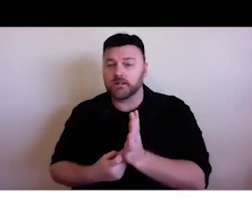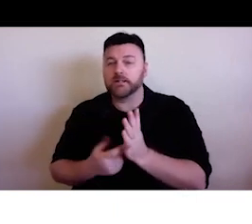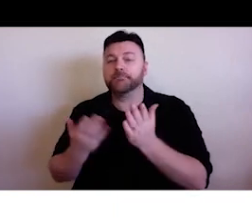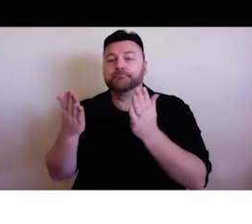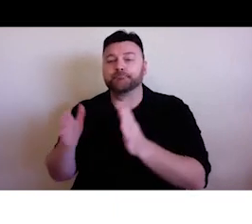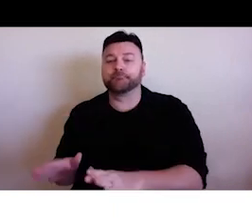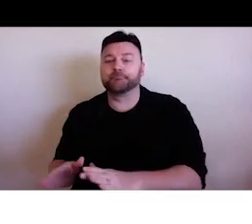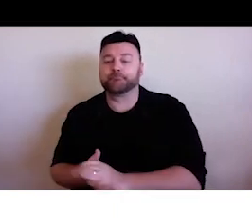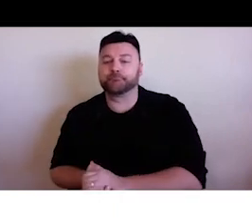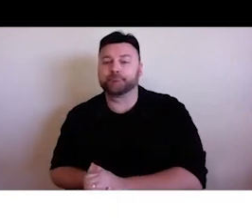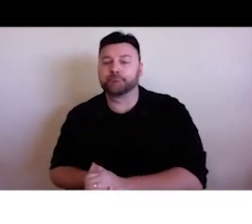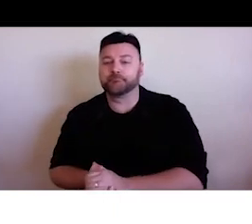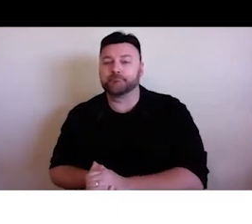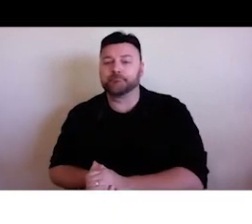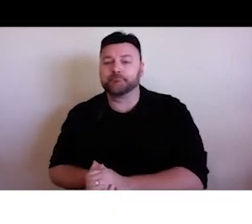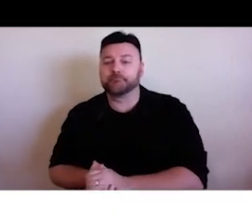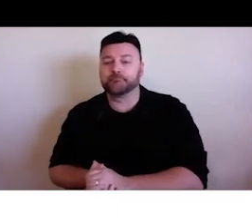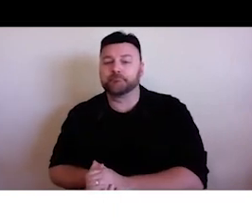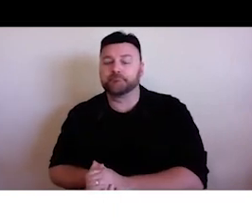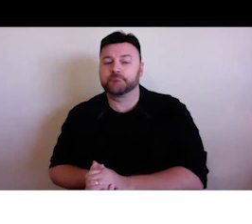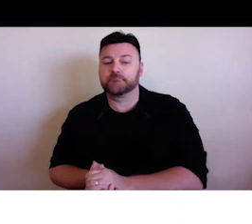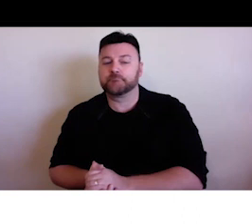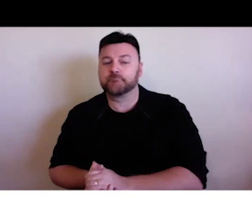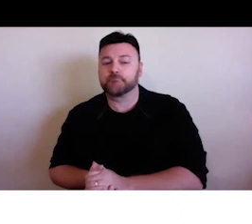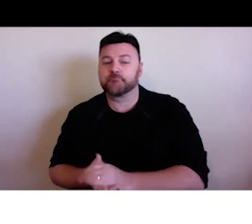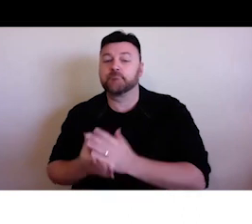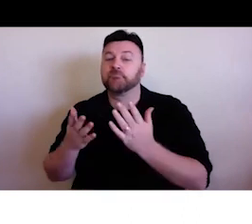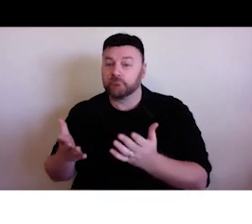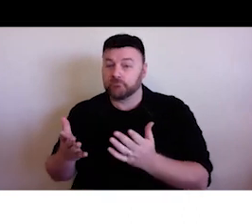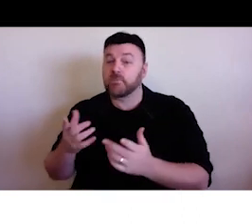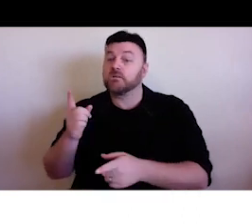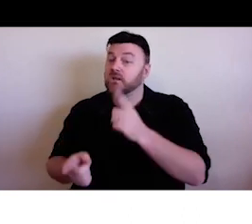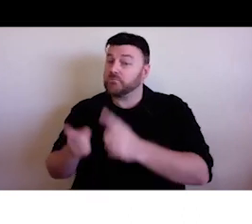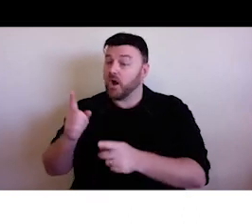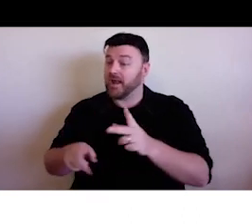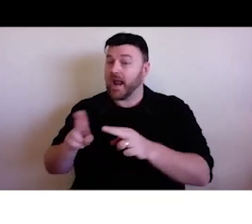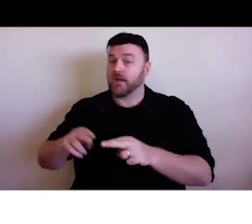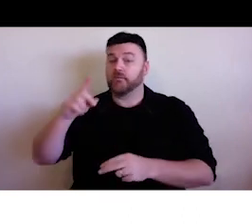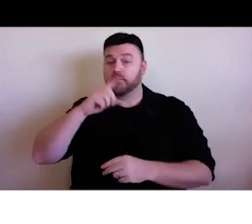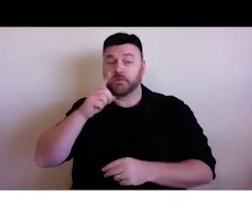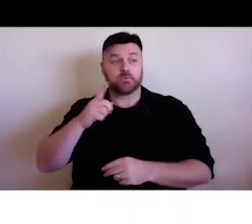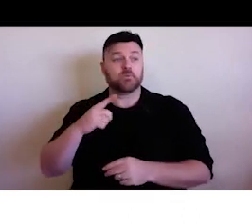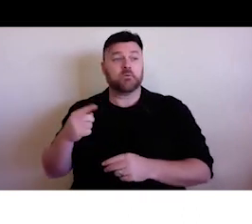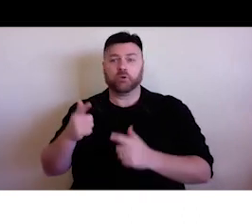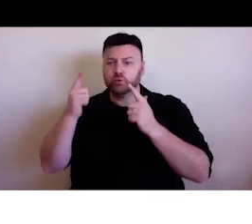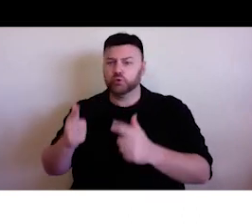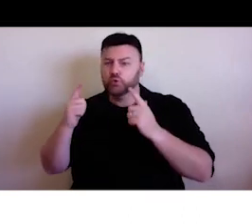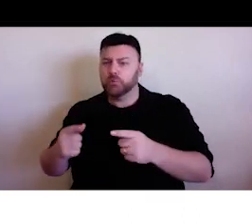much authority can result in stagnation and oppression. I want to